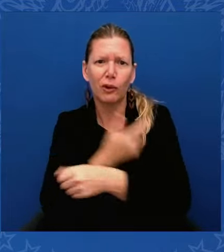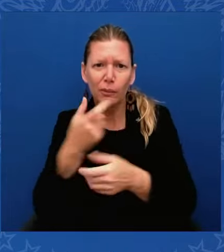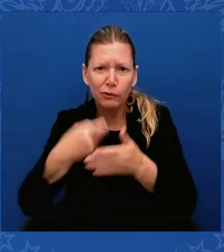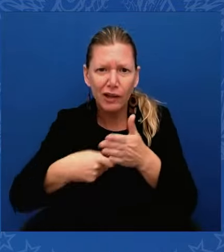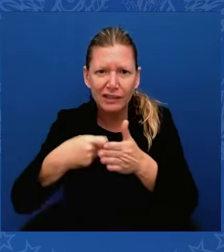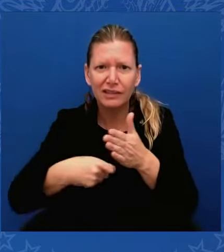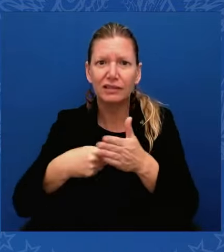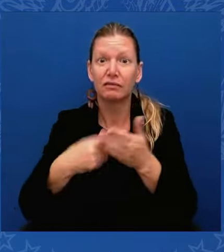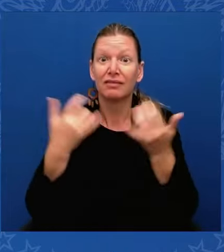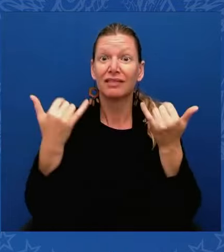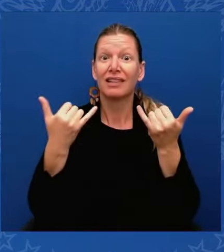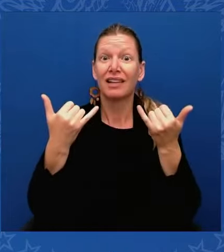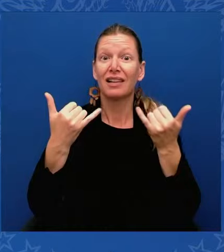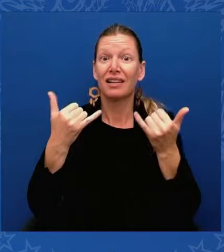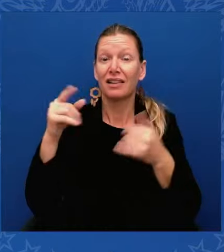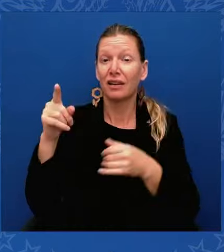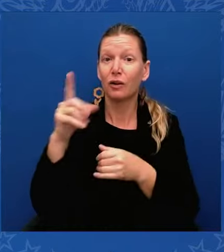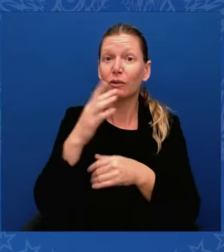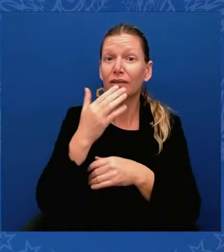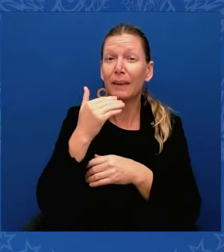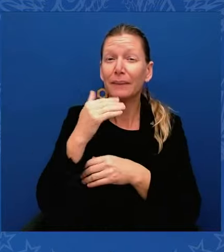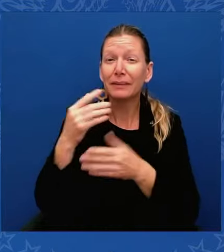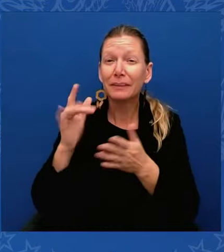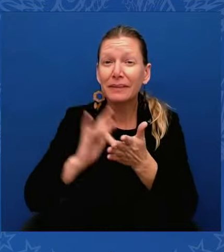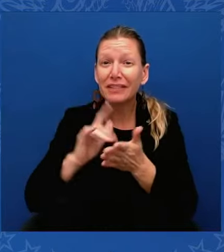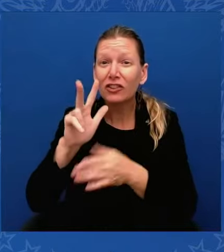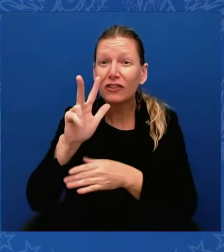Our forms not only save lives, guess what?